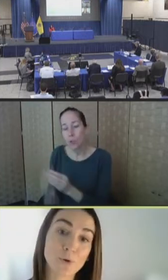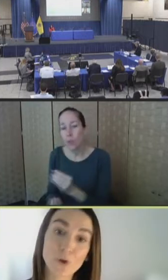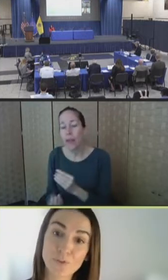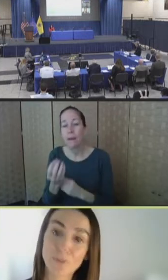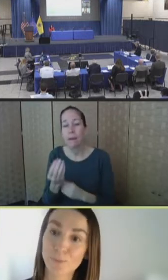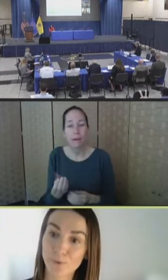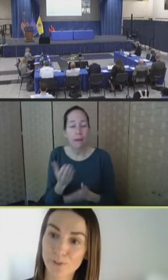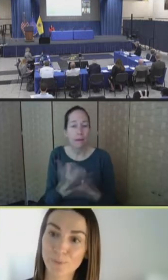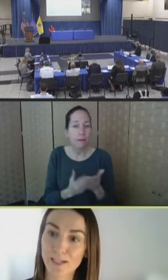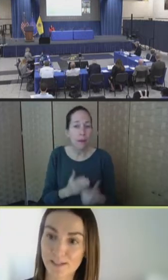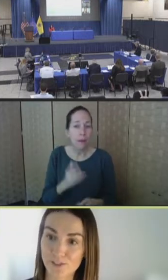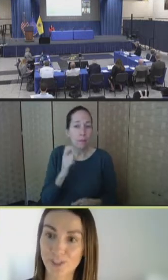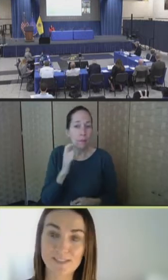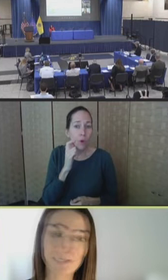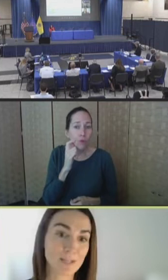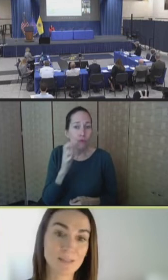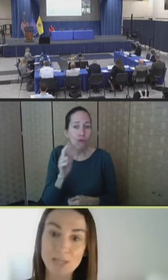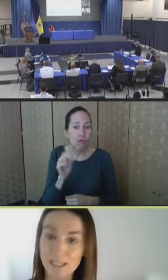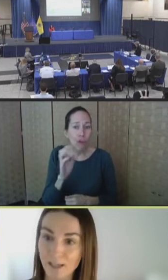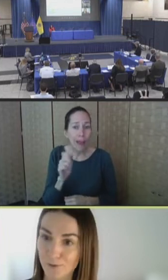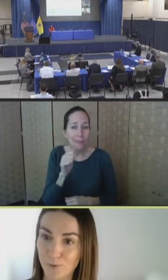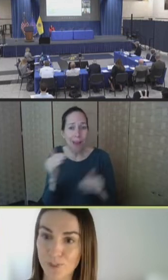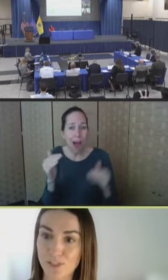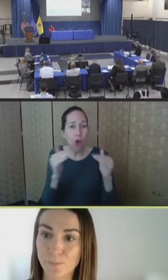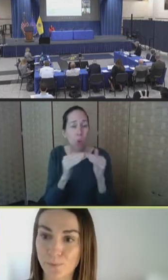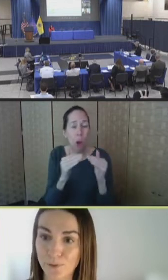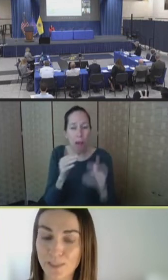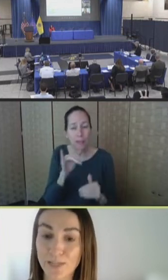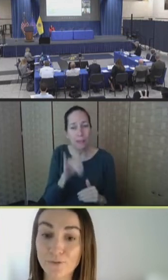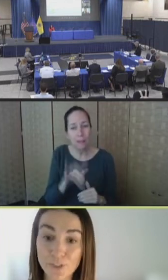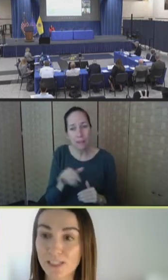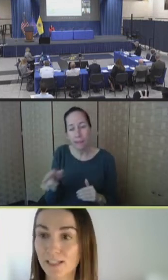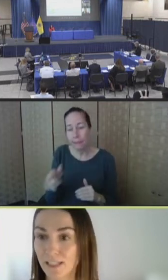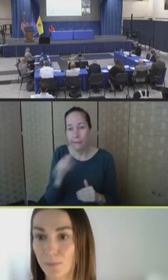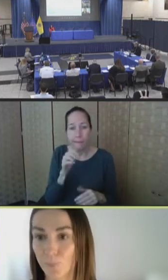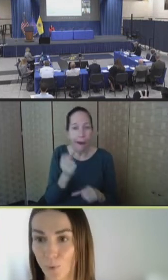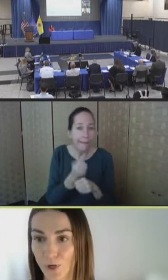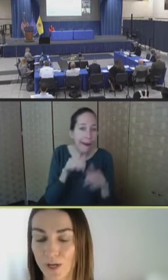COVID bereavement is just among the many other sources of bereavement that really need more